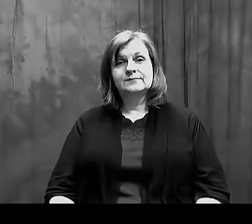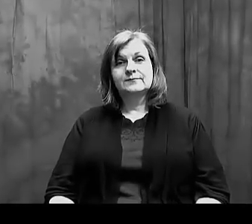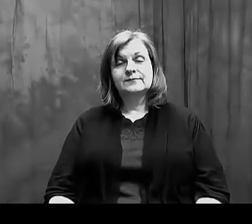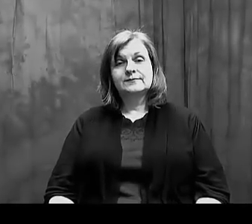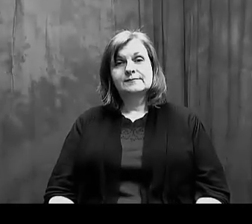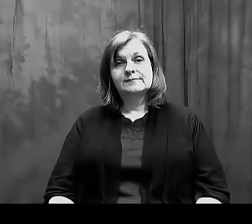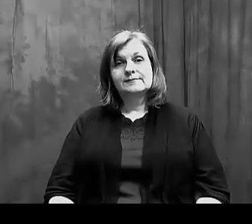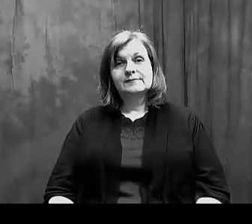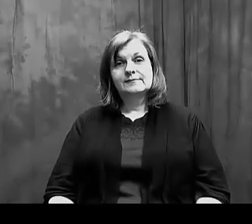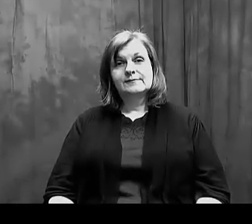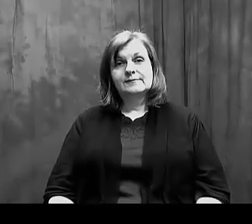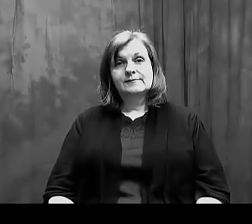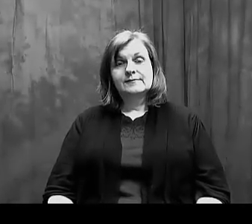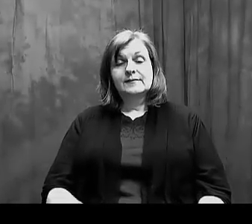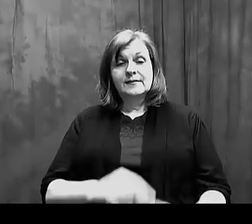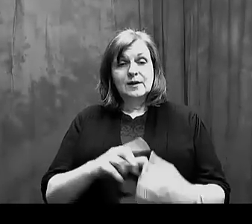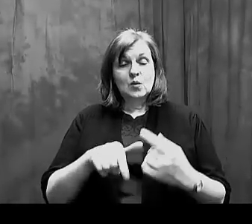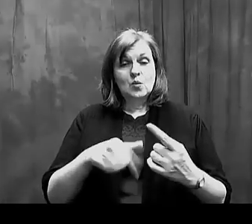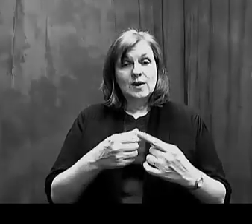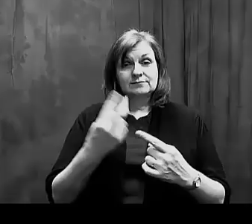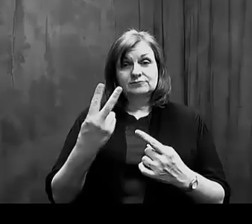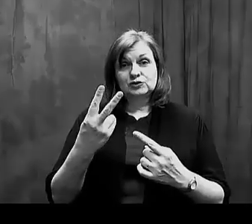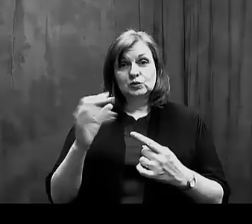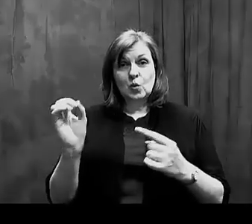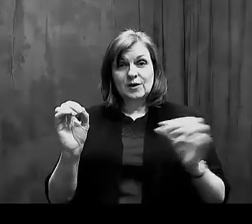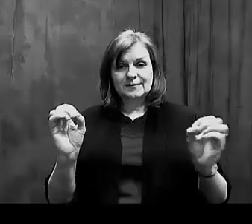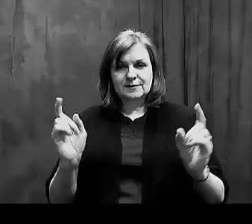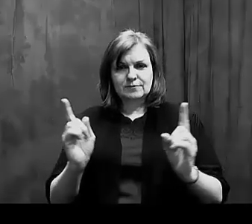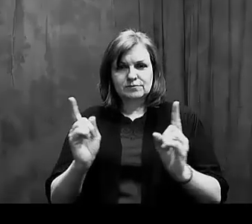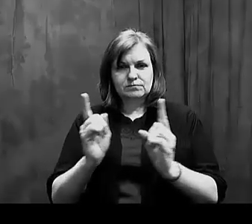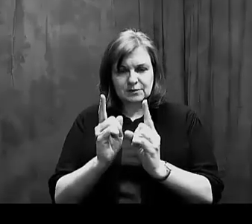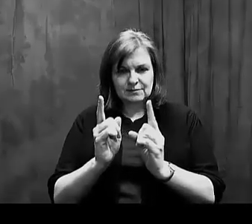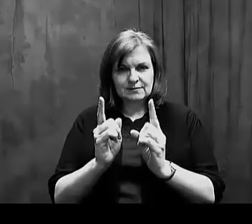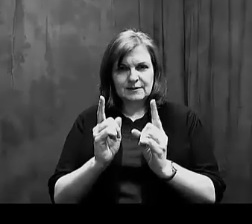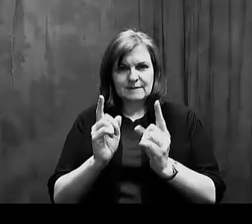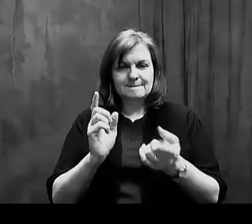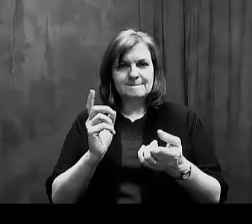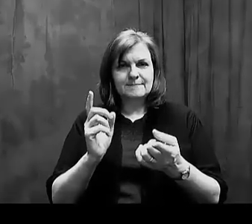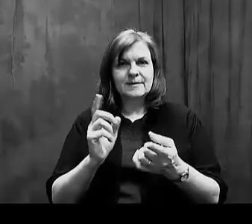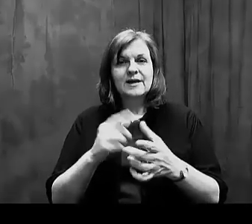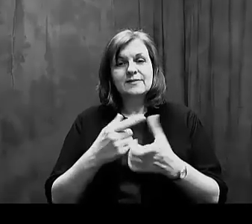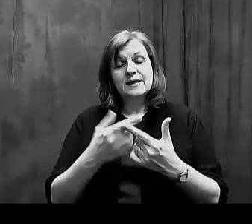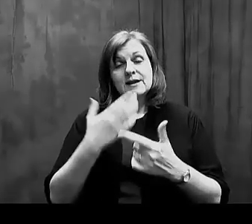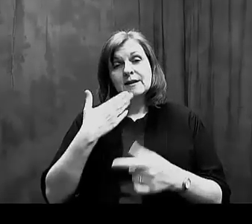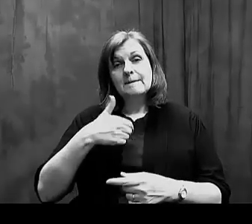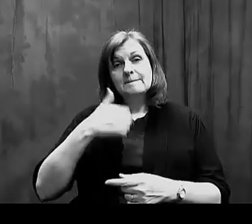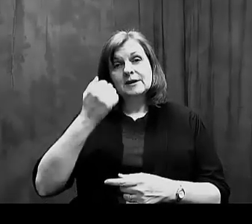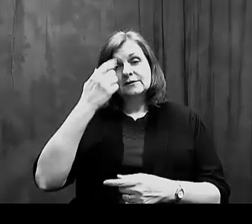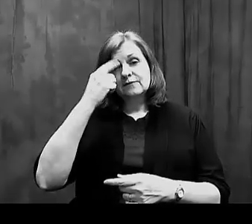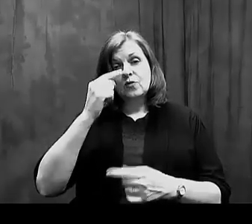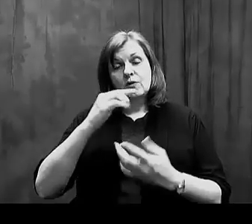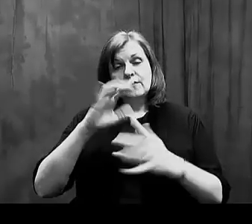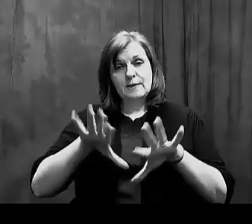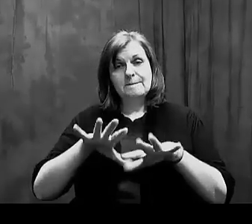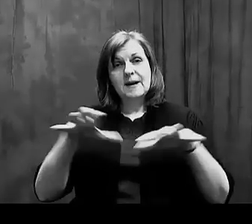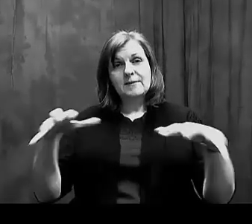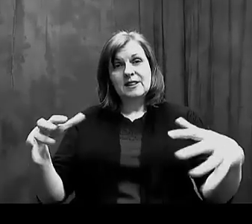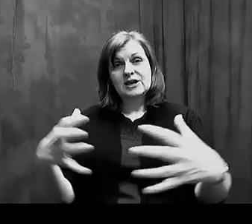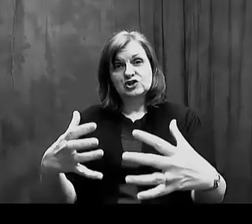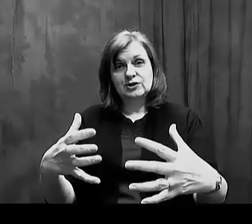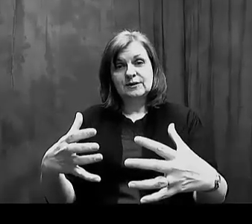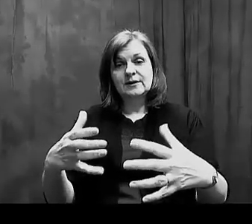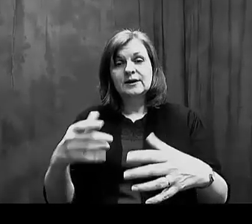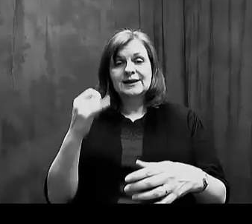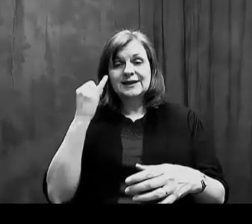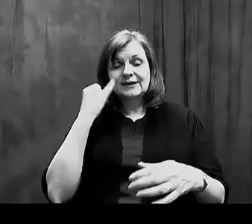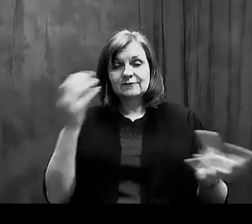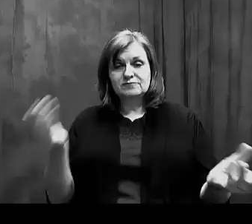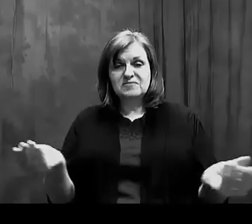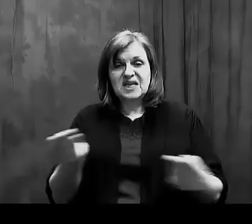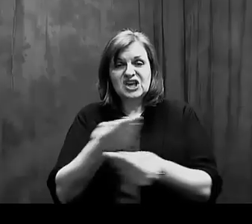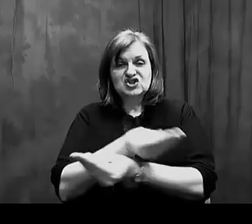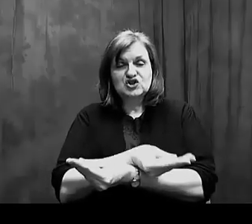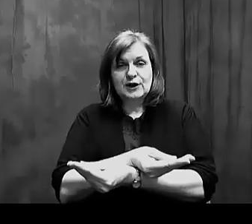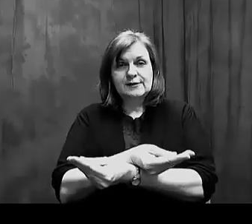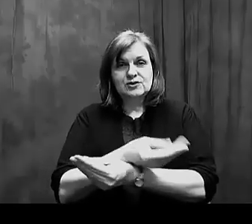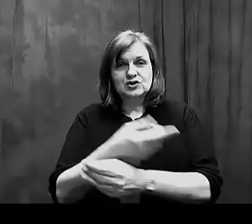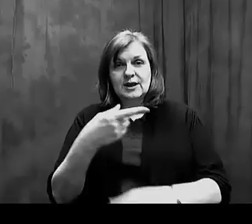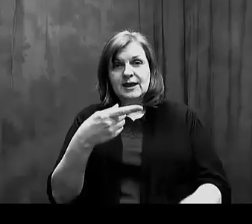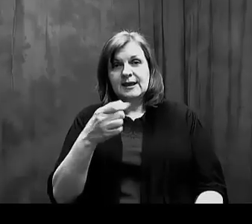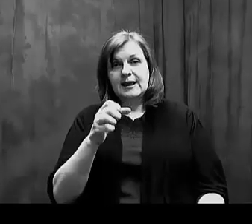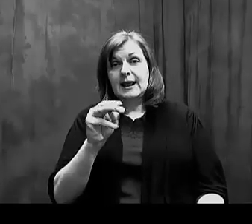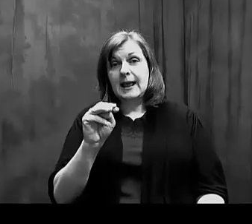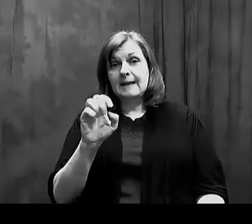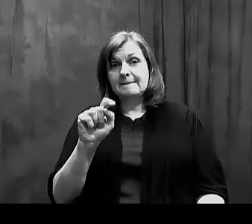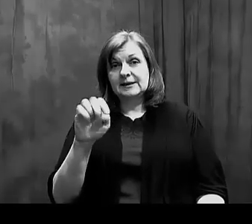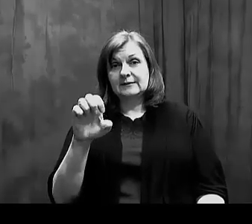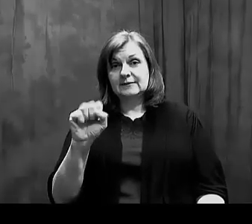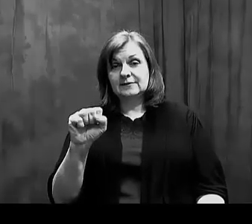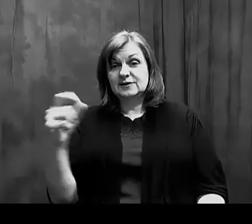or are not living in social type scenarios meaning that you may rarely see another individual of your same species